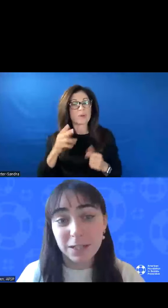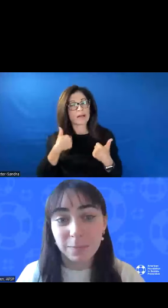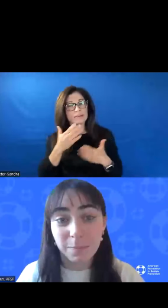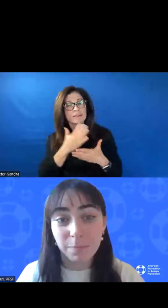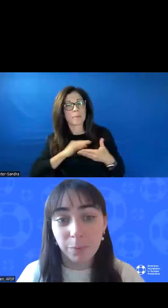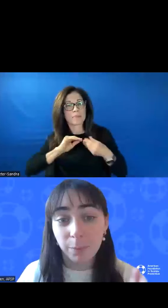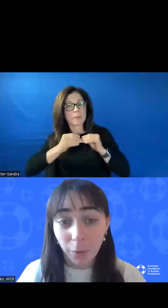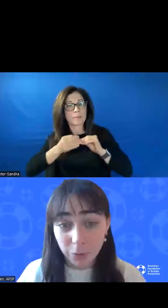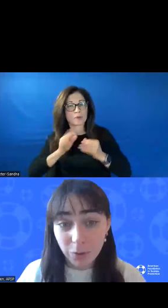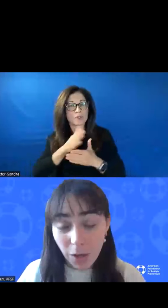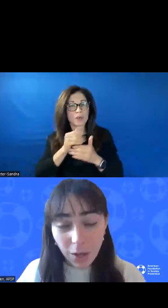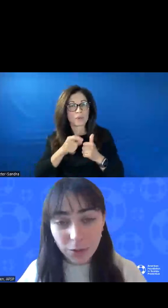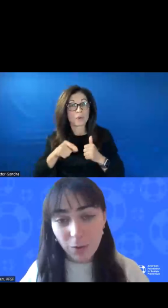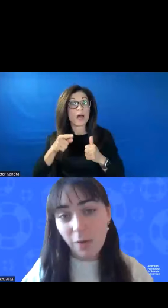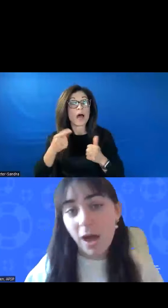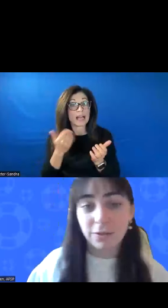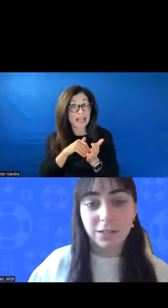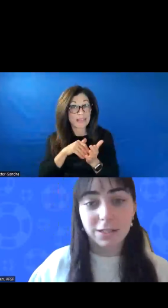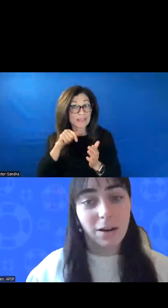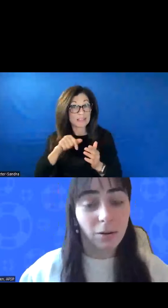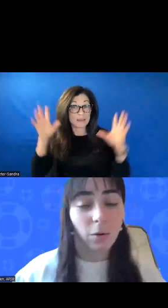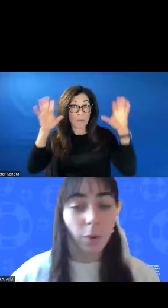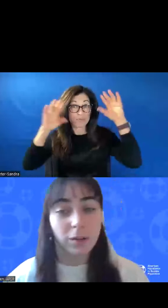PRESIDENT'S PROPOSAL AND NOW THE HOUSE AND THE SENATE ARE GOING TO WORK